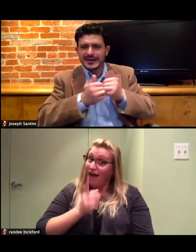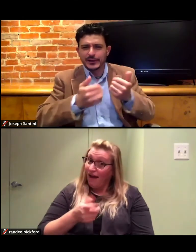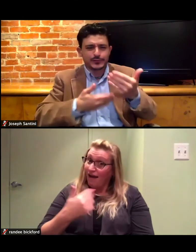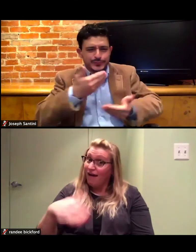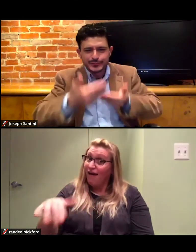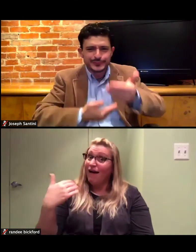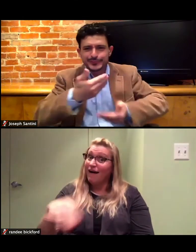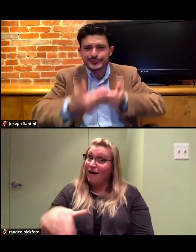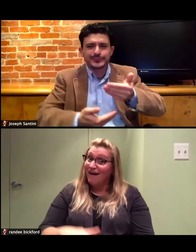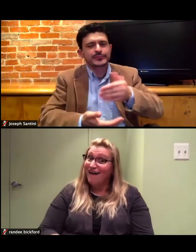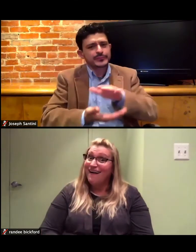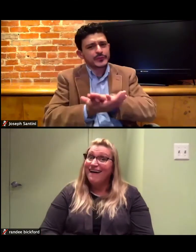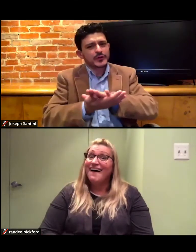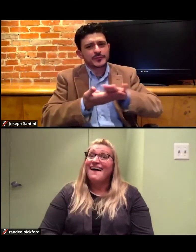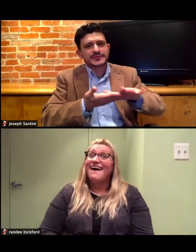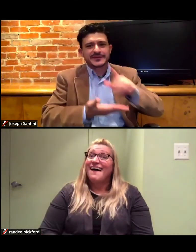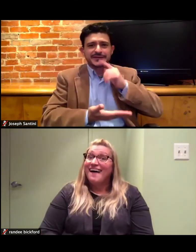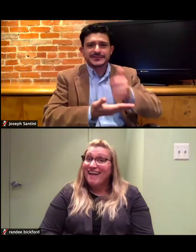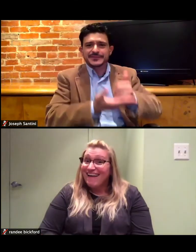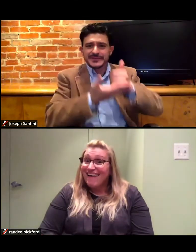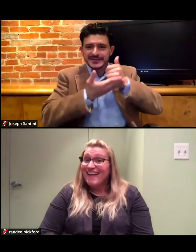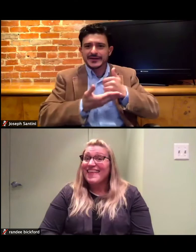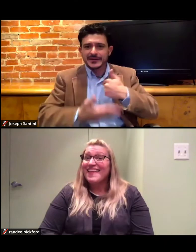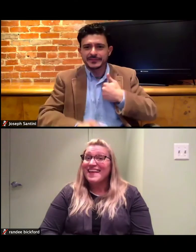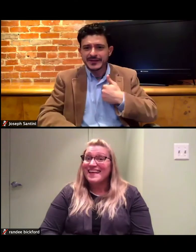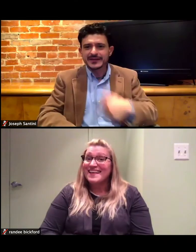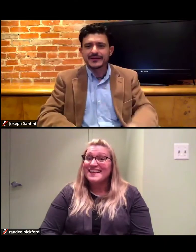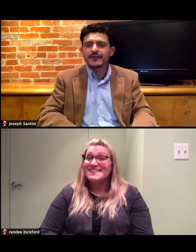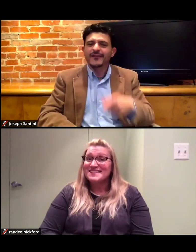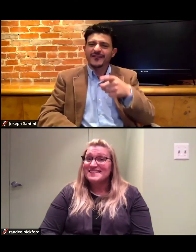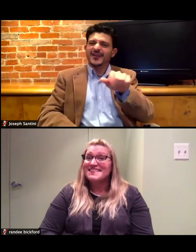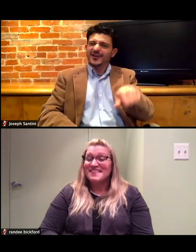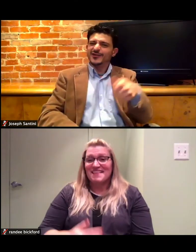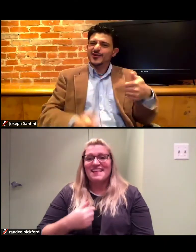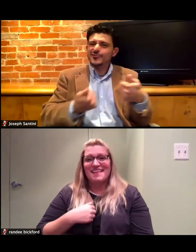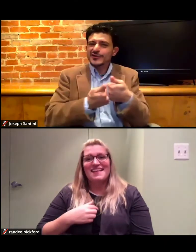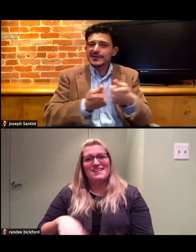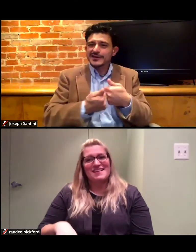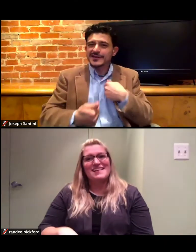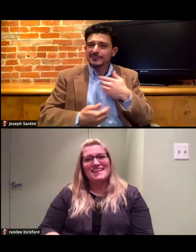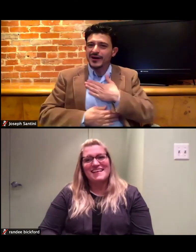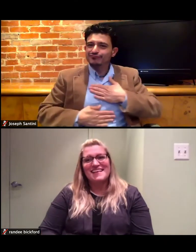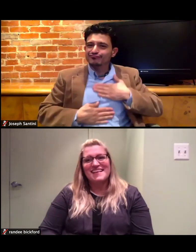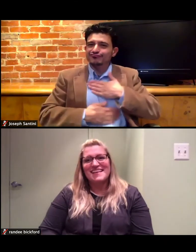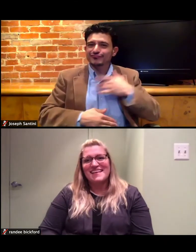and she would teach me how to pay the bills side by side with her. And that was really nice. That helped me understand things.